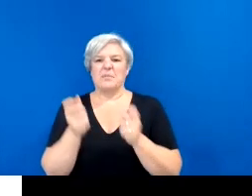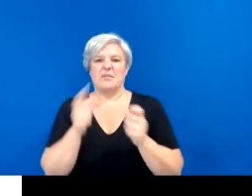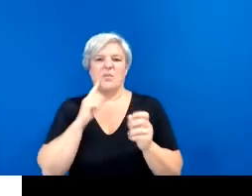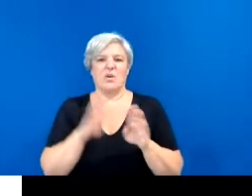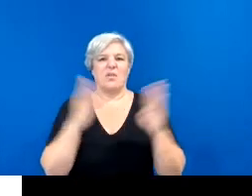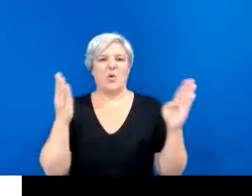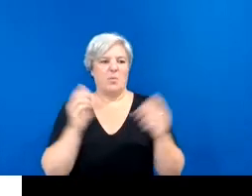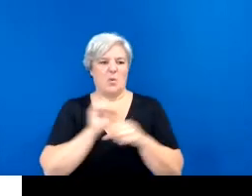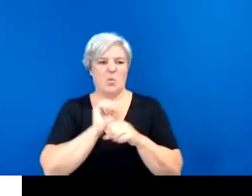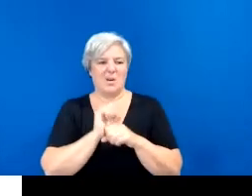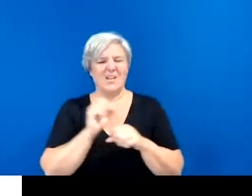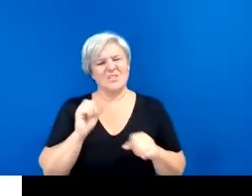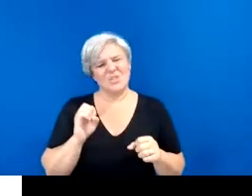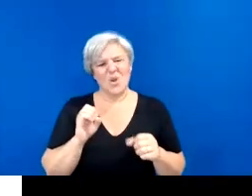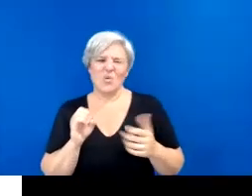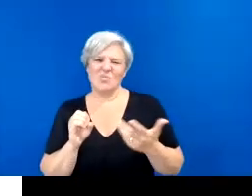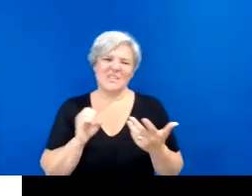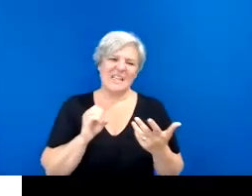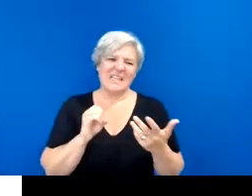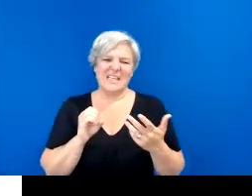So it is somewhat exclusive content, though